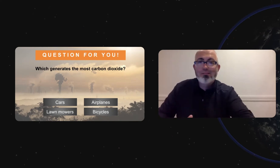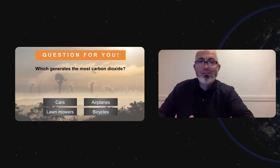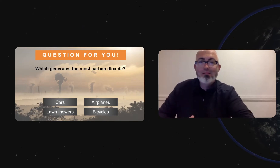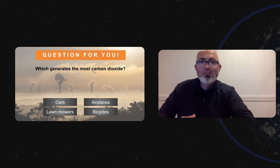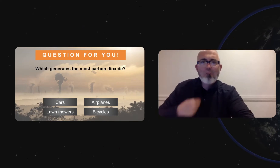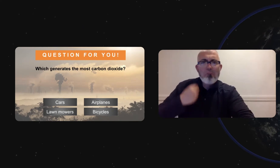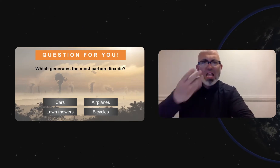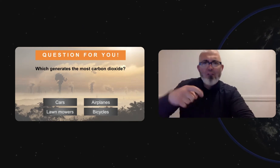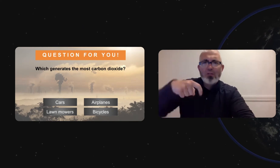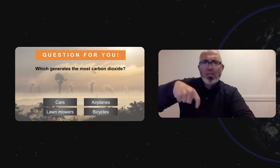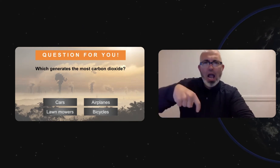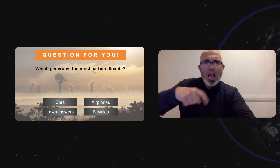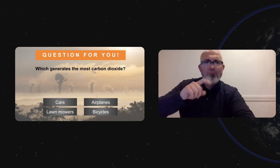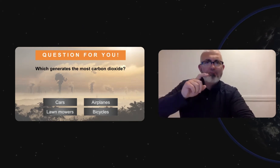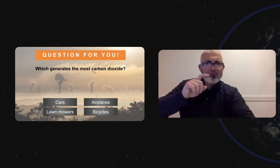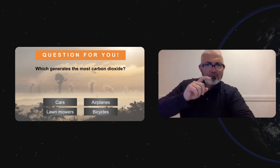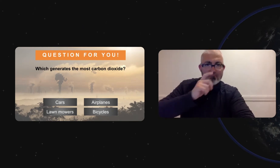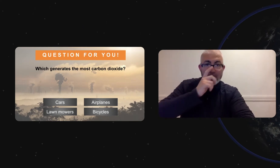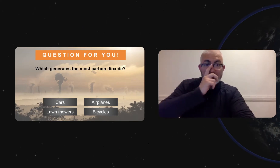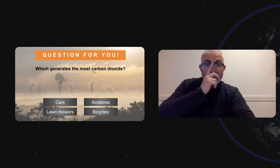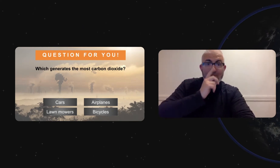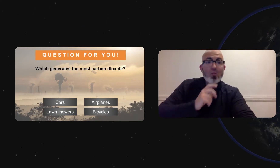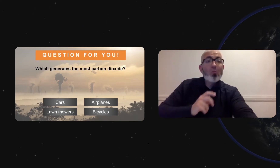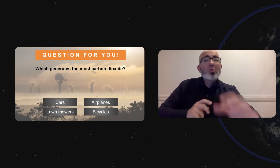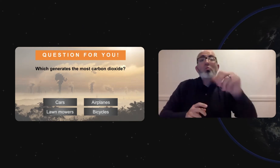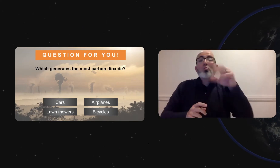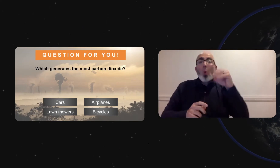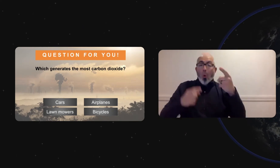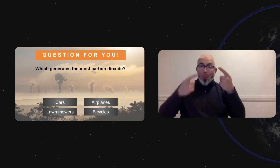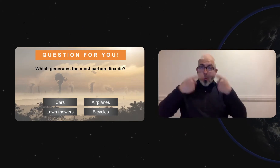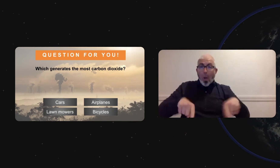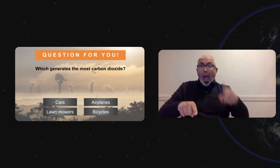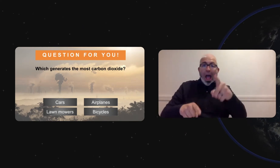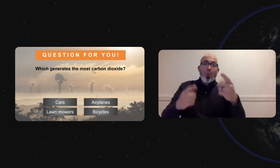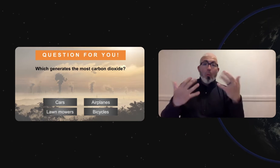Go ahead and select which answer you think is right.